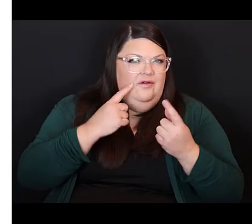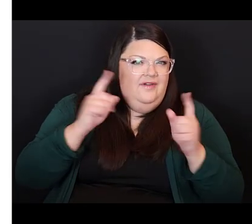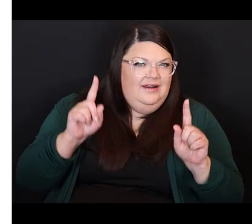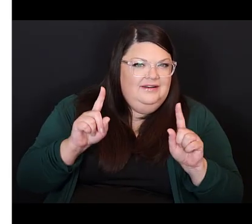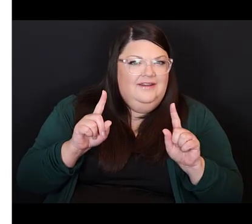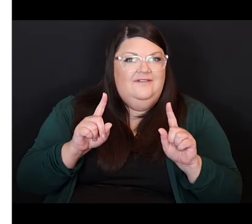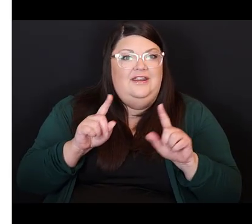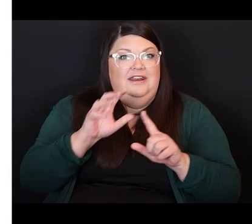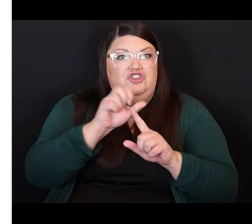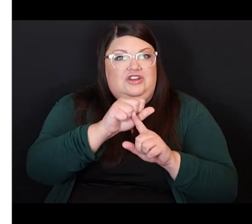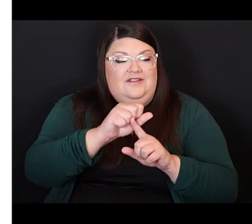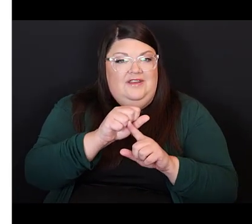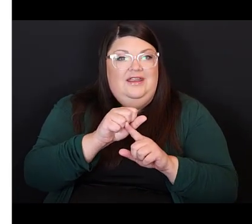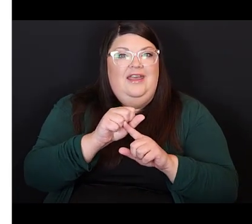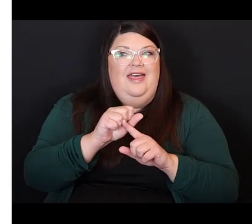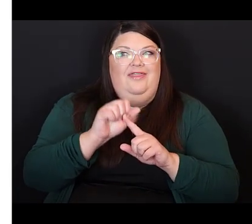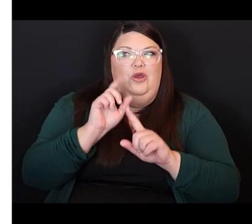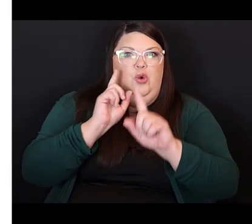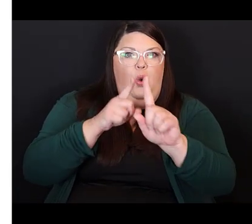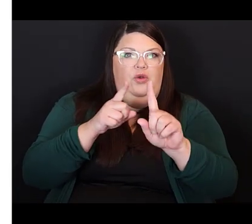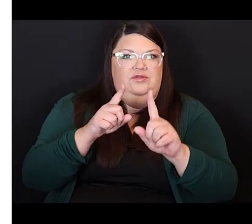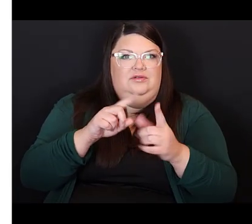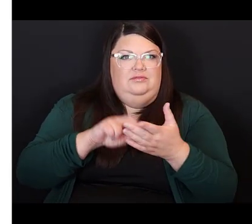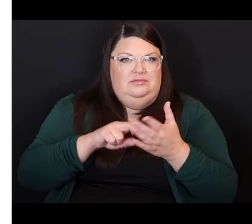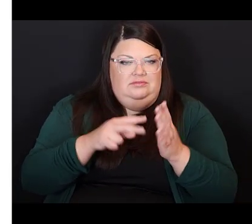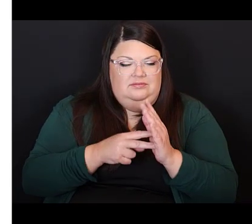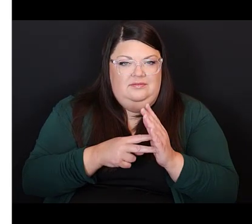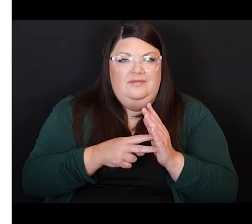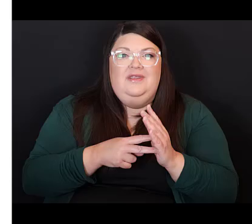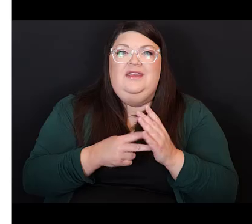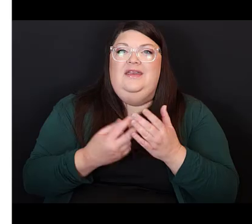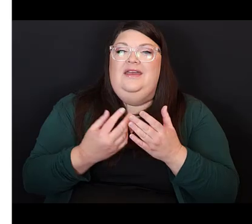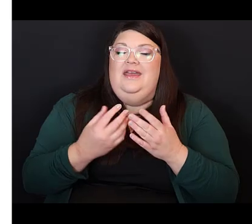achieving its intended goals—especially improvements in competitive integrated